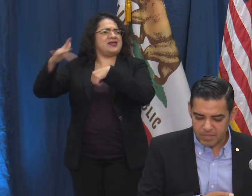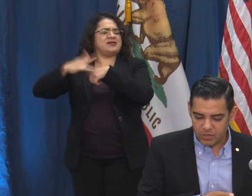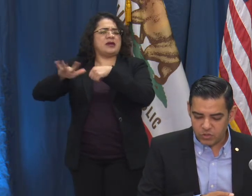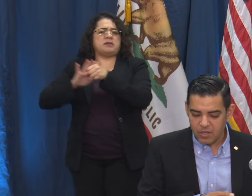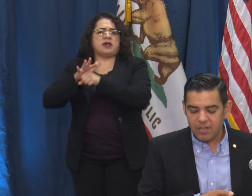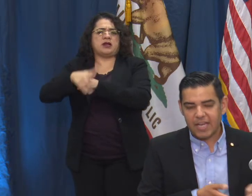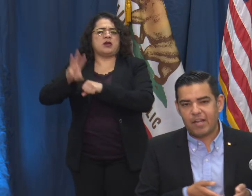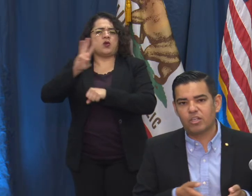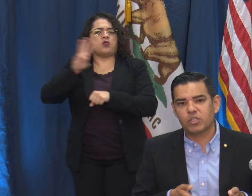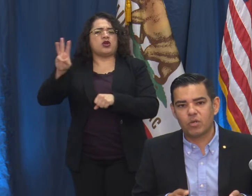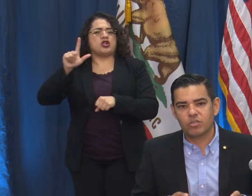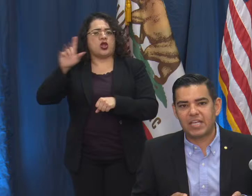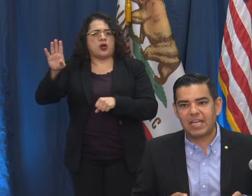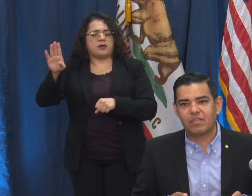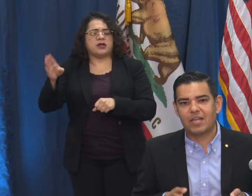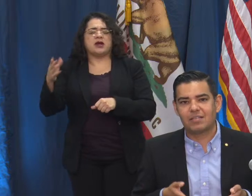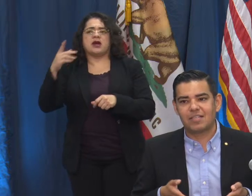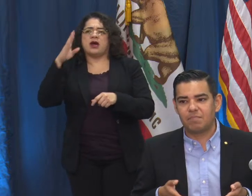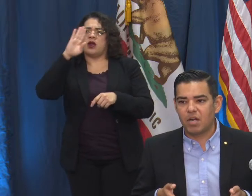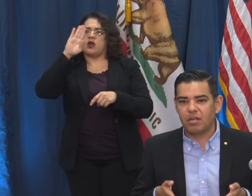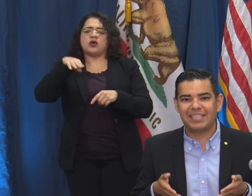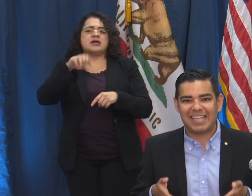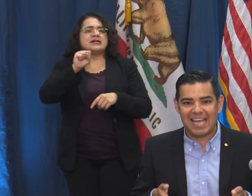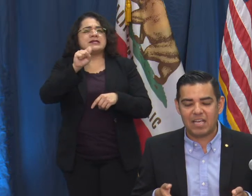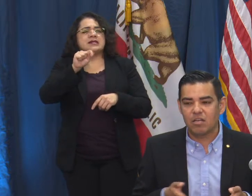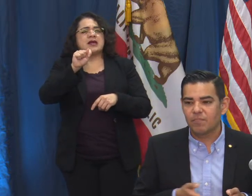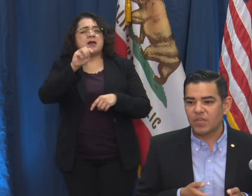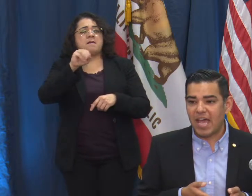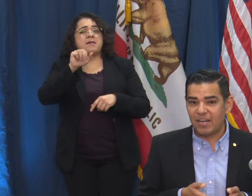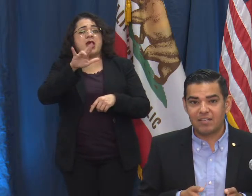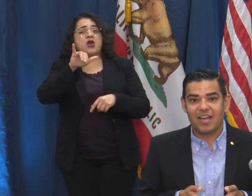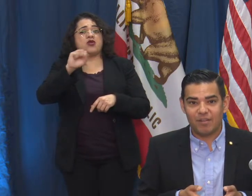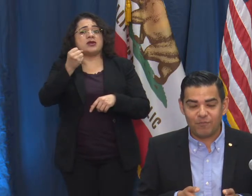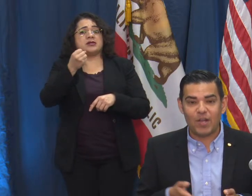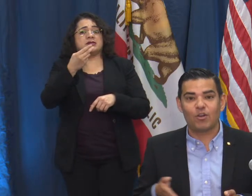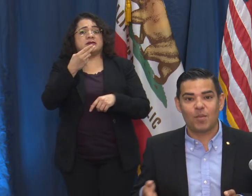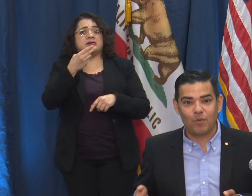Beach and I also understand that St. Mary today had a fair number of